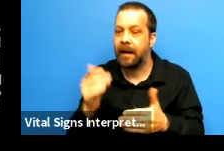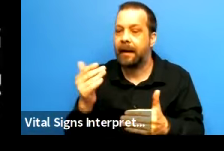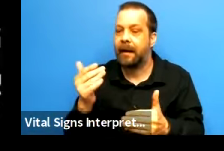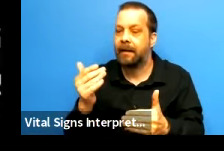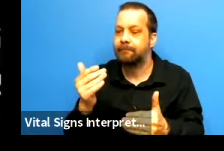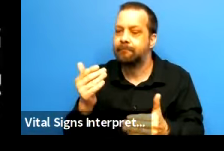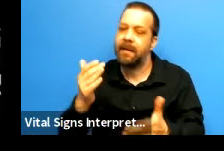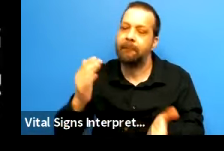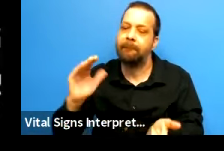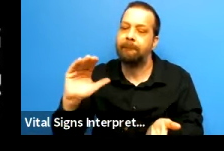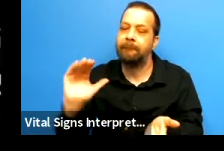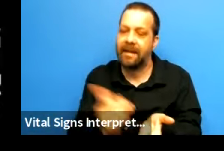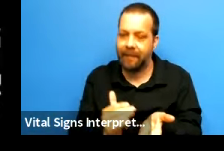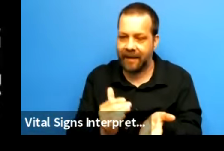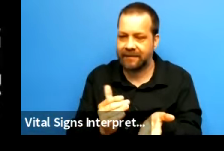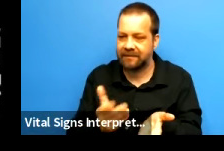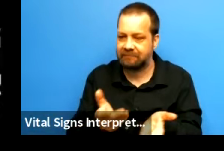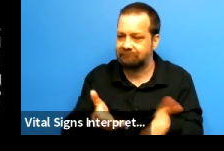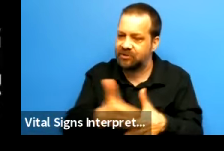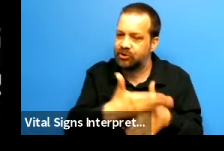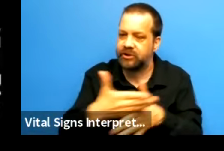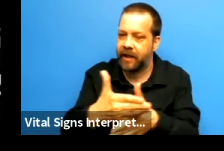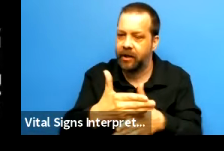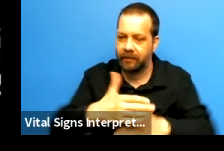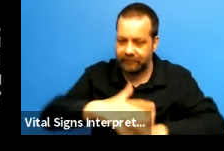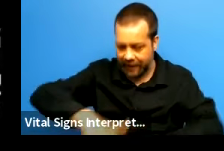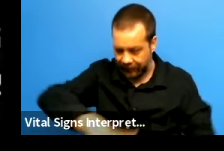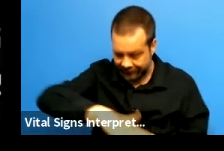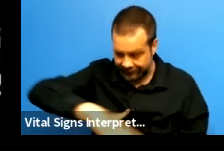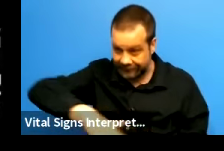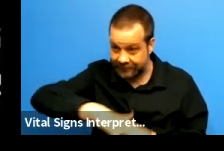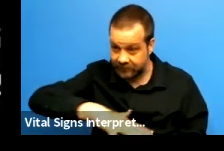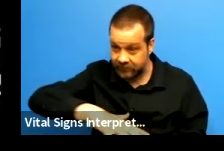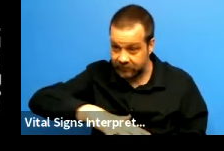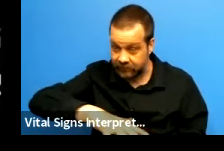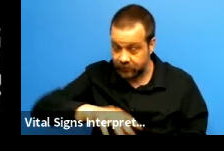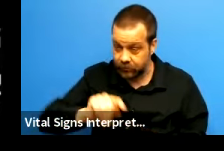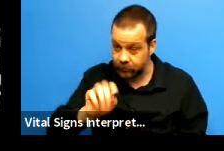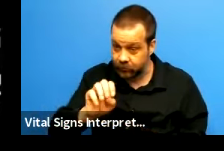whether it's sanitization or the fact that somebody may be dedicated to one area